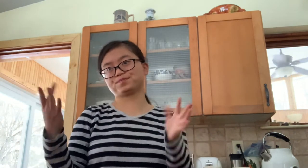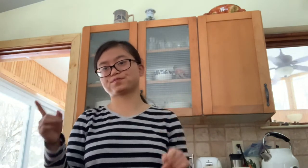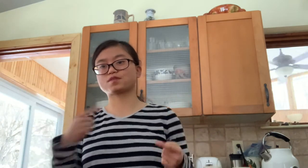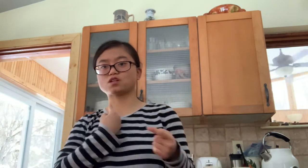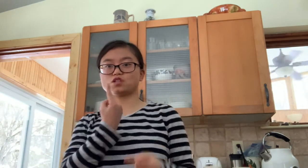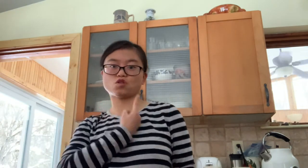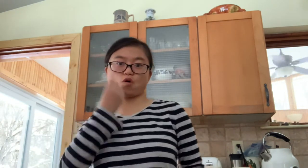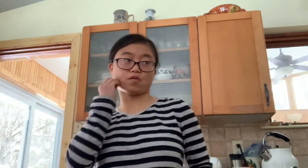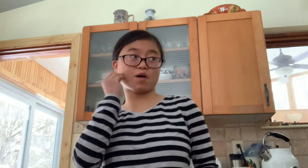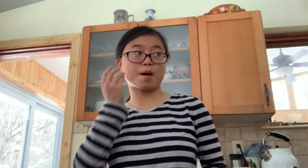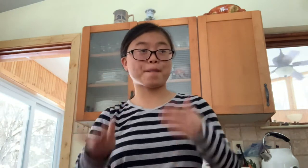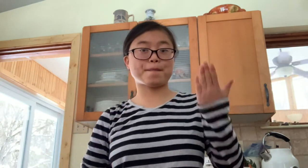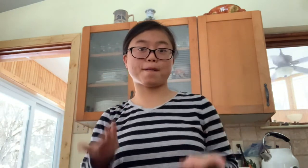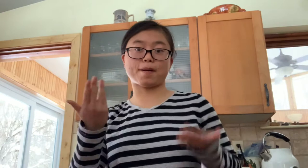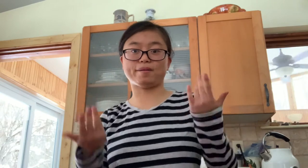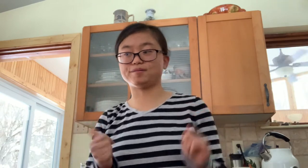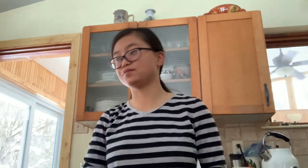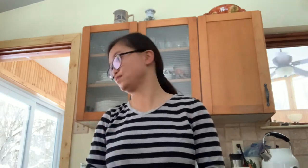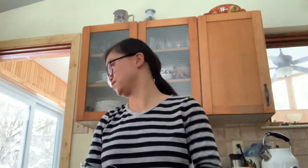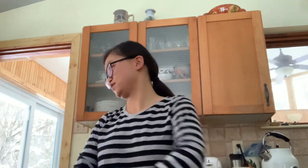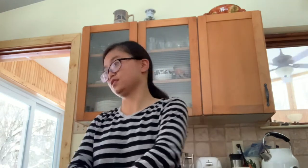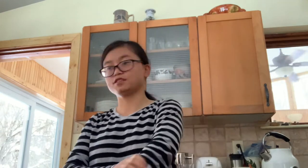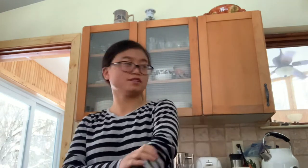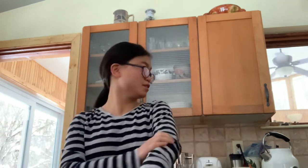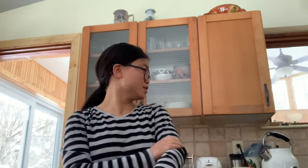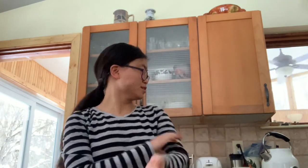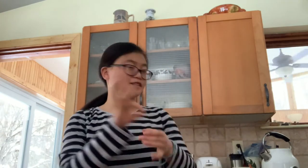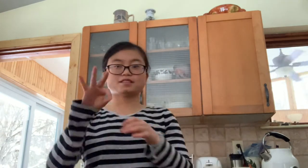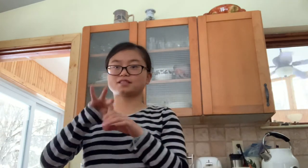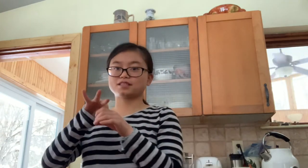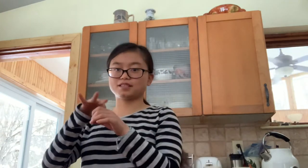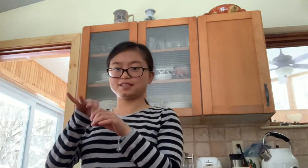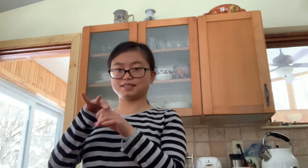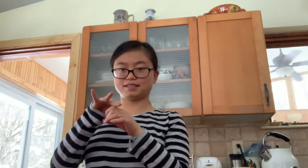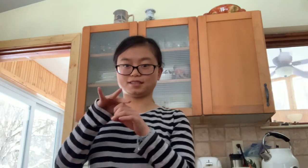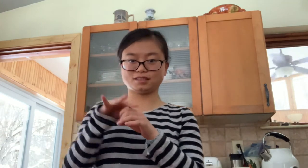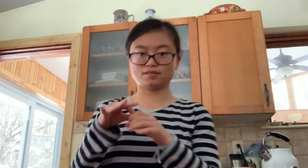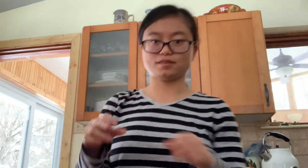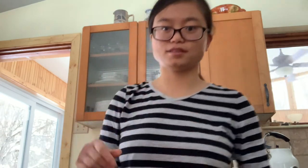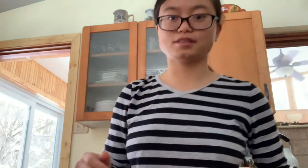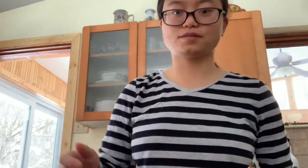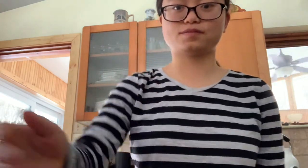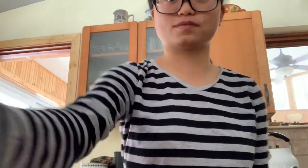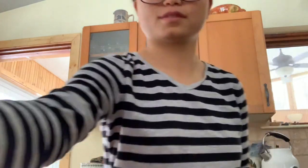I am alone and stay home maybe my tea